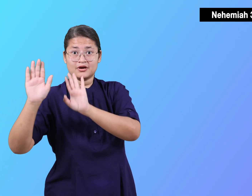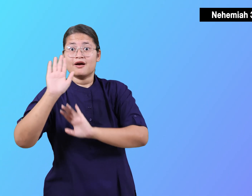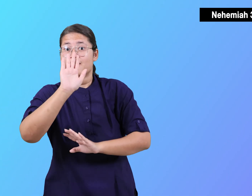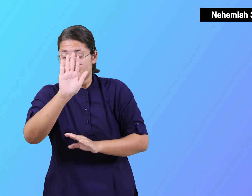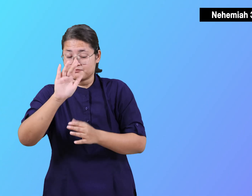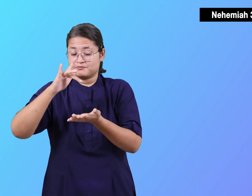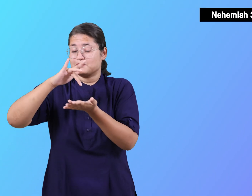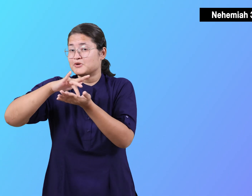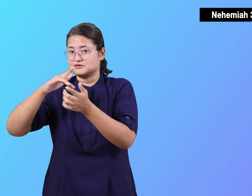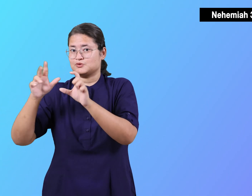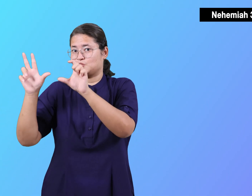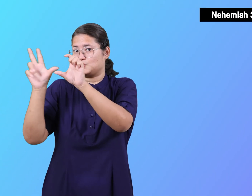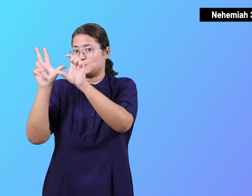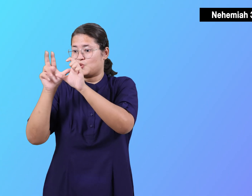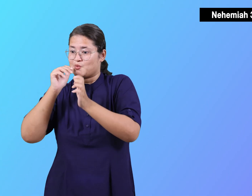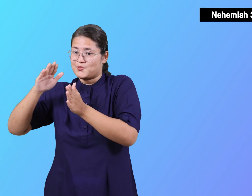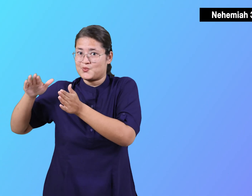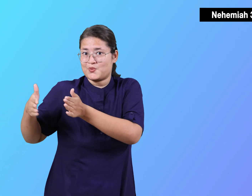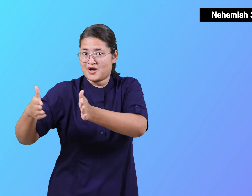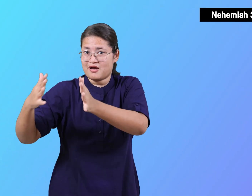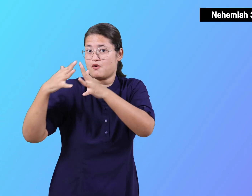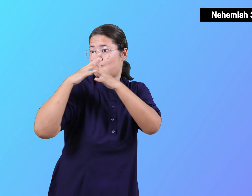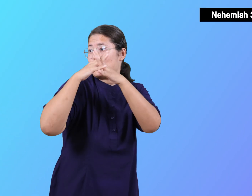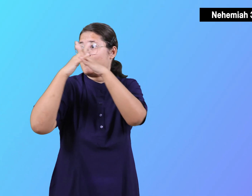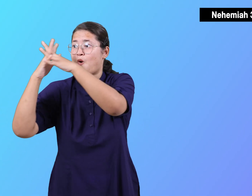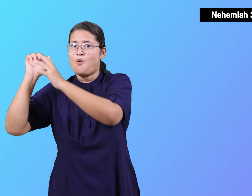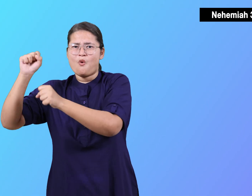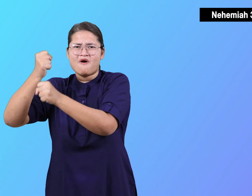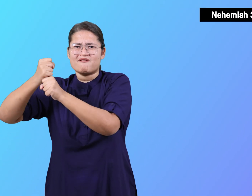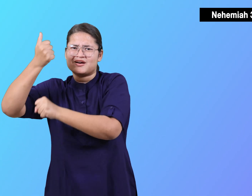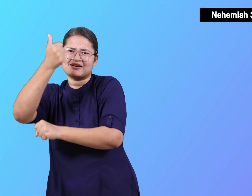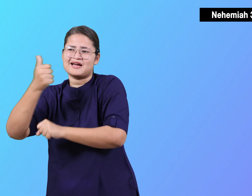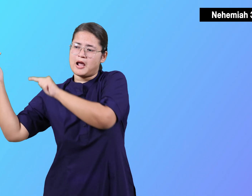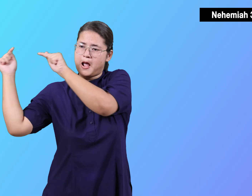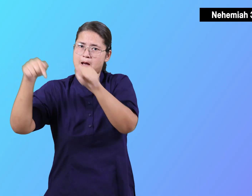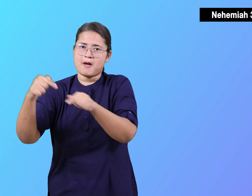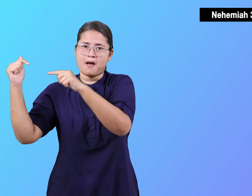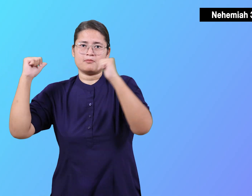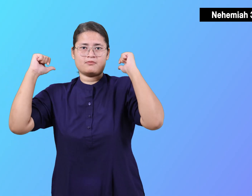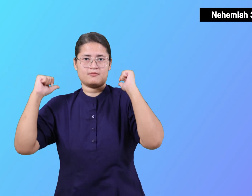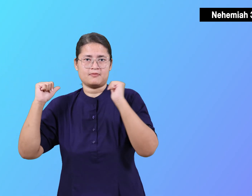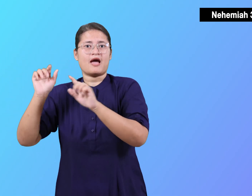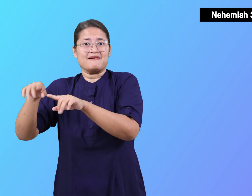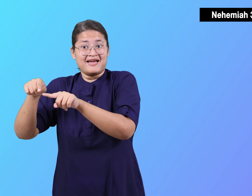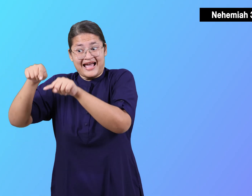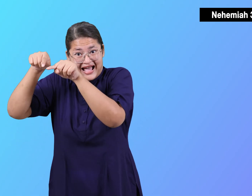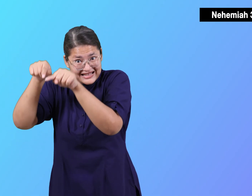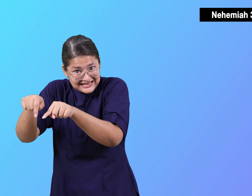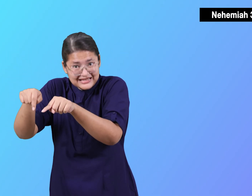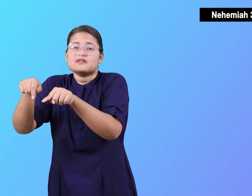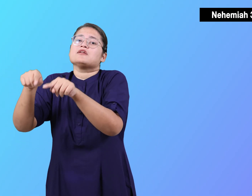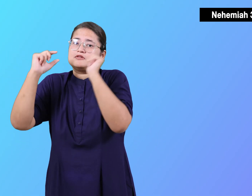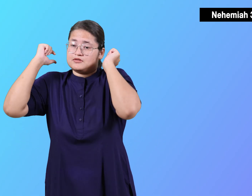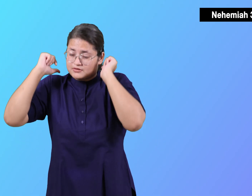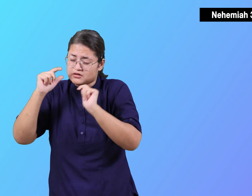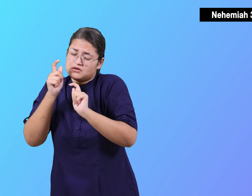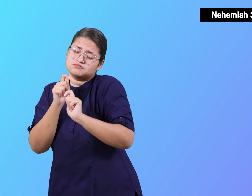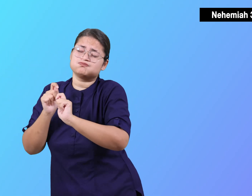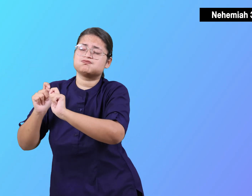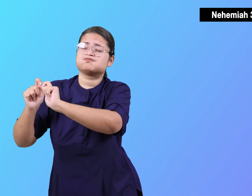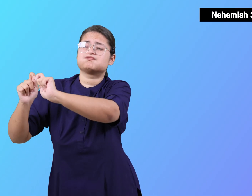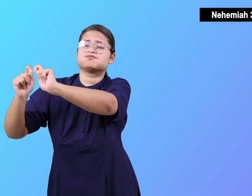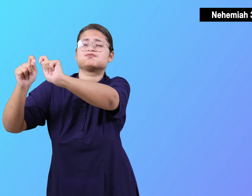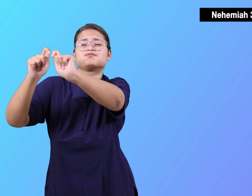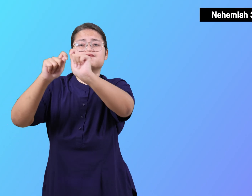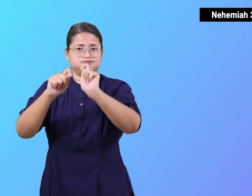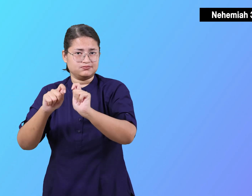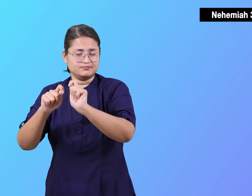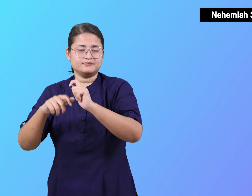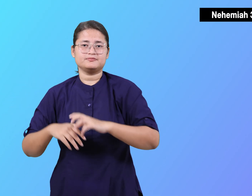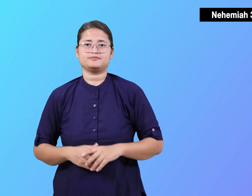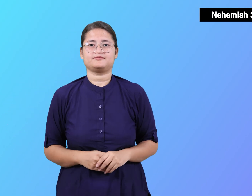Gibeon and Meronoth are places that are controlled by the governors of the area west of the Euphrates River.